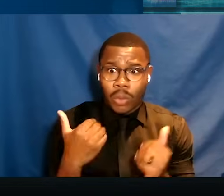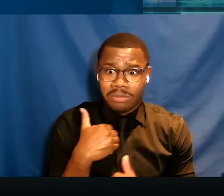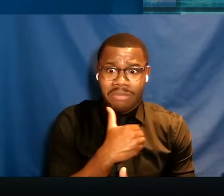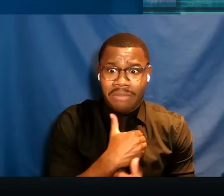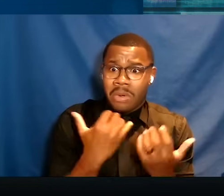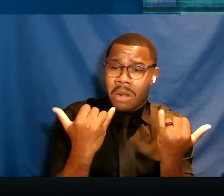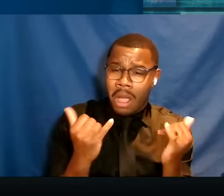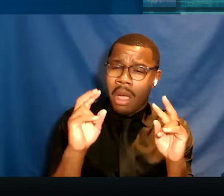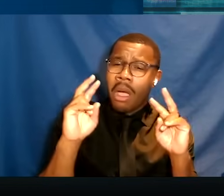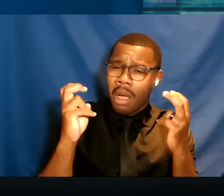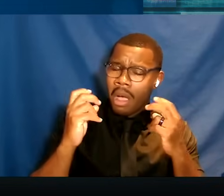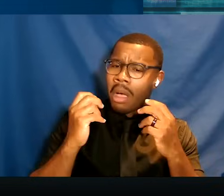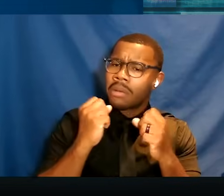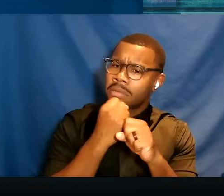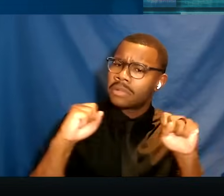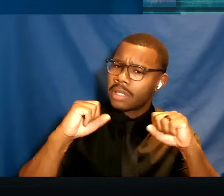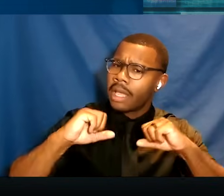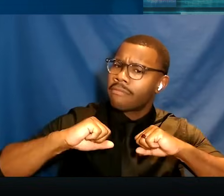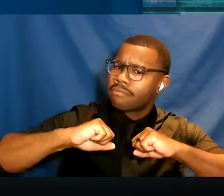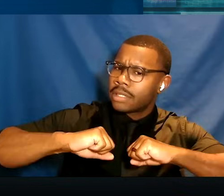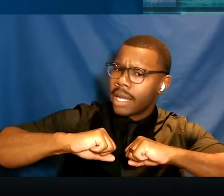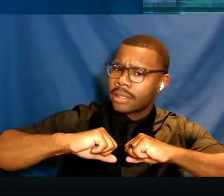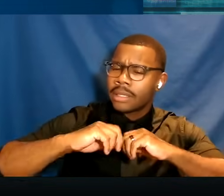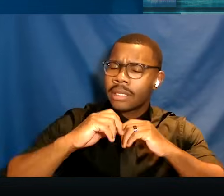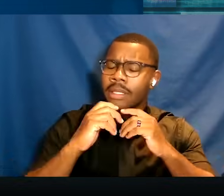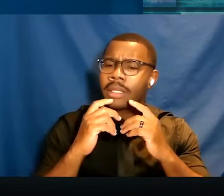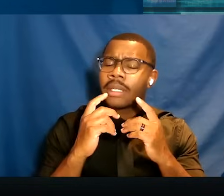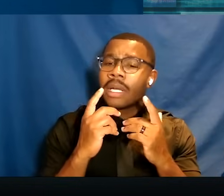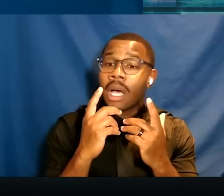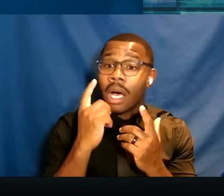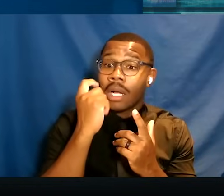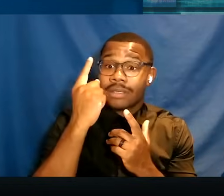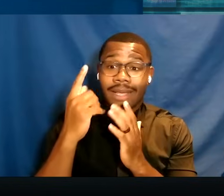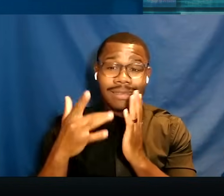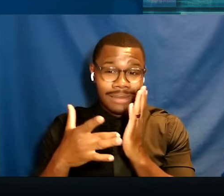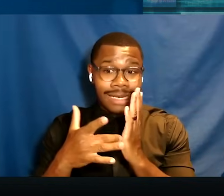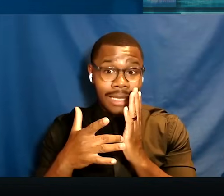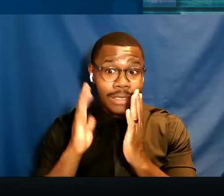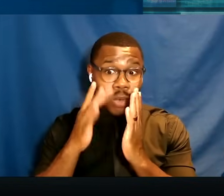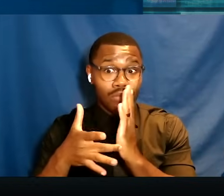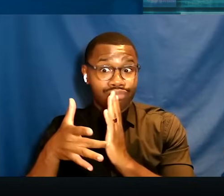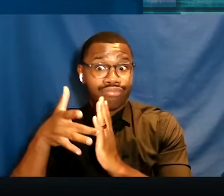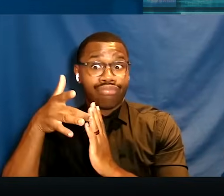and we can grow the protections as the technology grows. Yeah, I mean, I certainly agree with that.